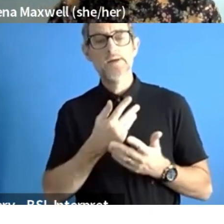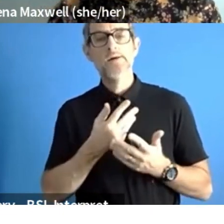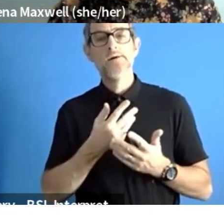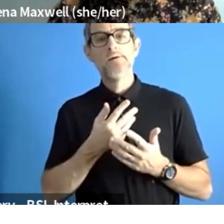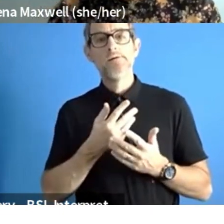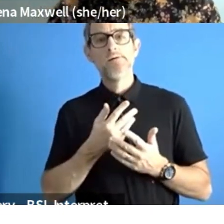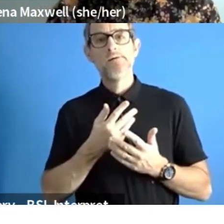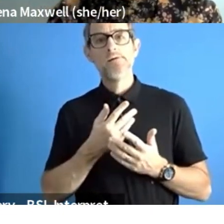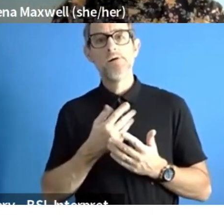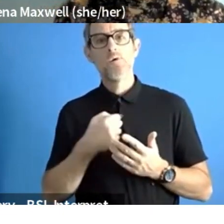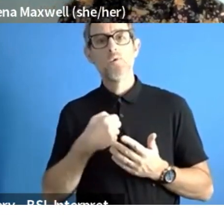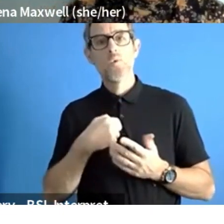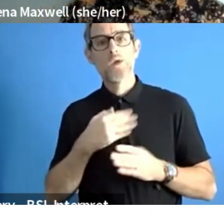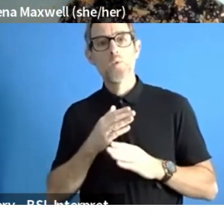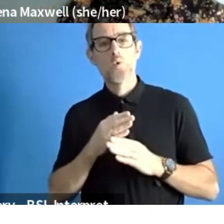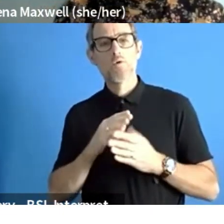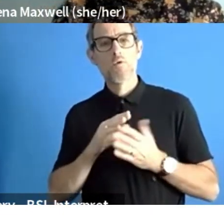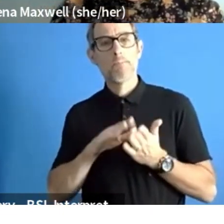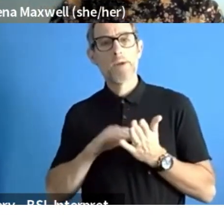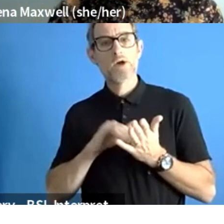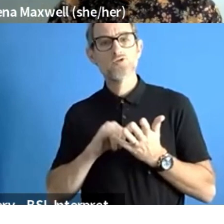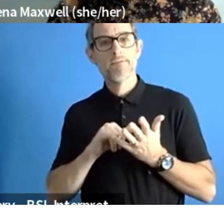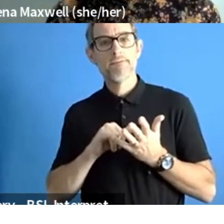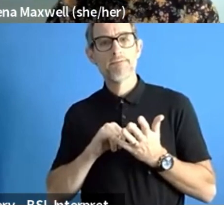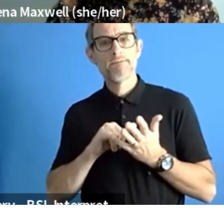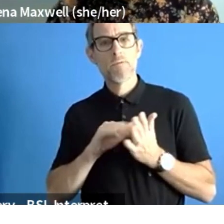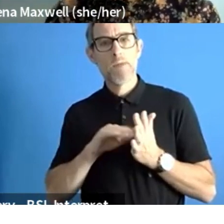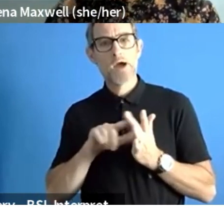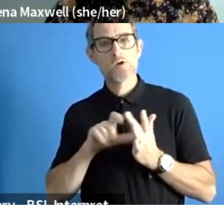Through Accenture we work with Microsoft and some of our team with lived